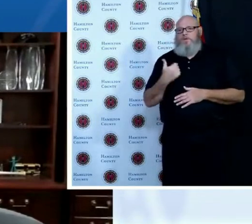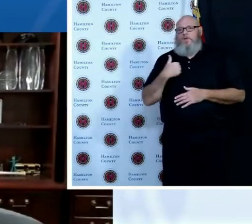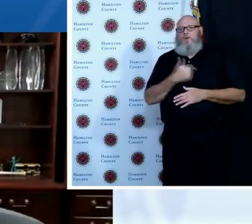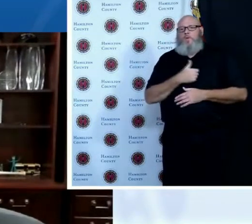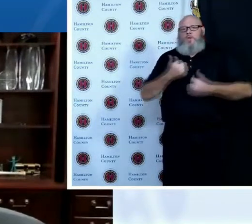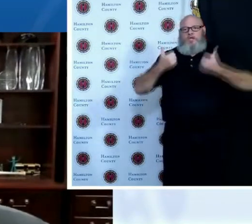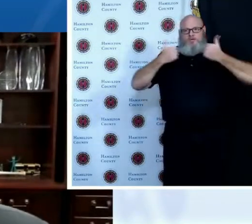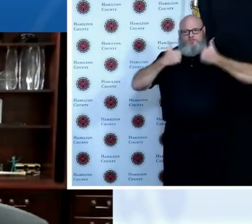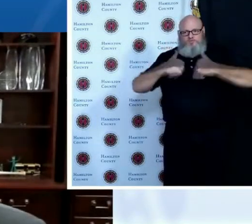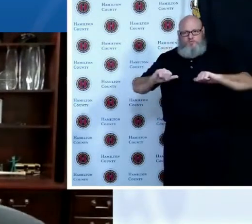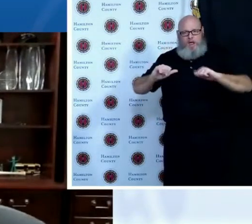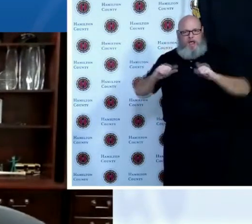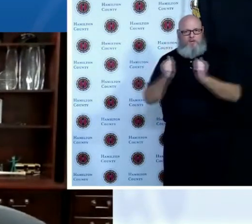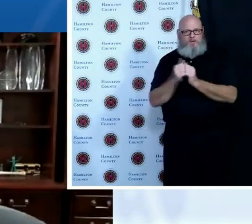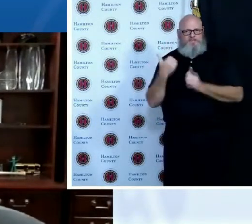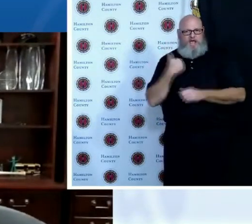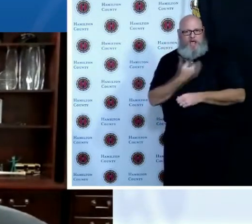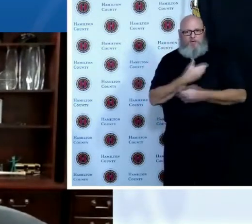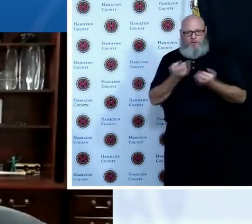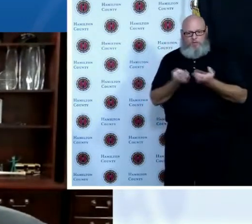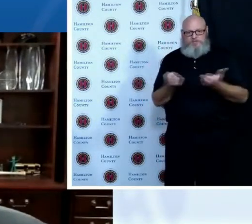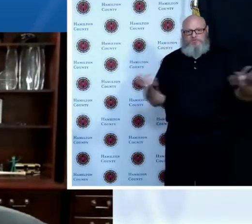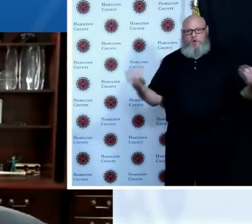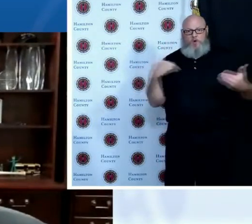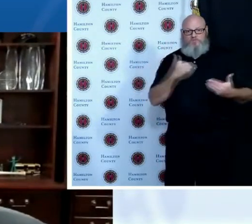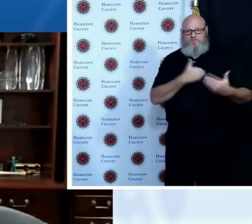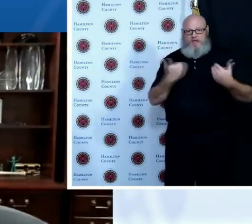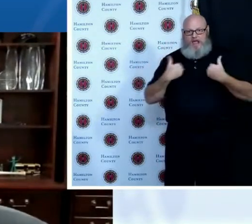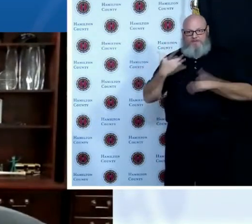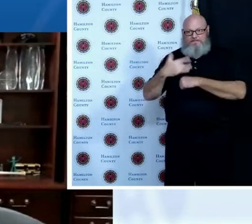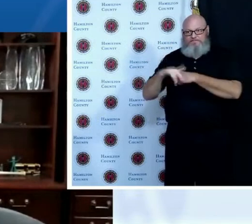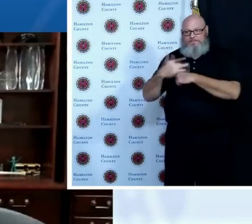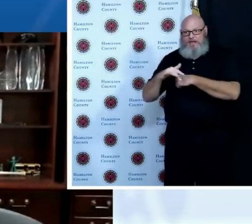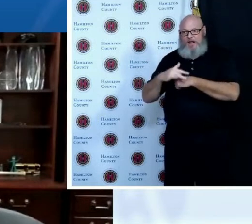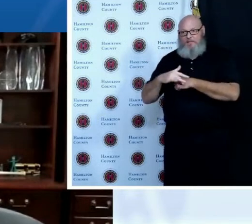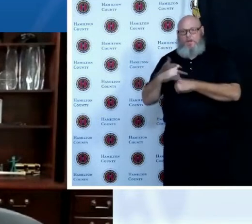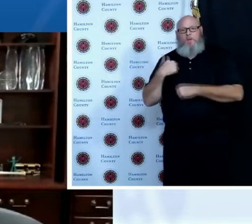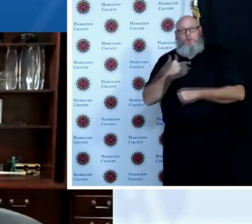extremely well since the beginning of the pandemic and continues each one of this health system has